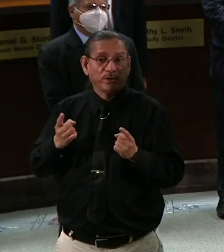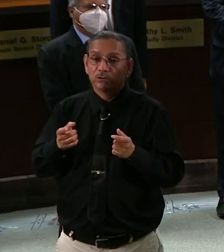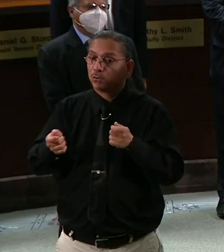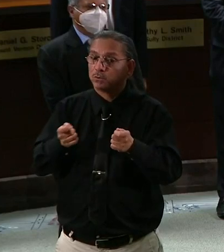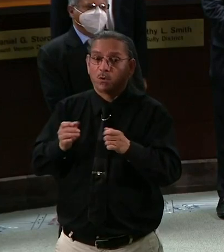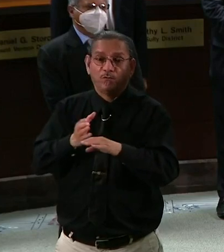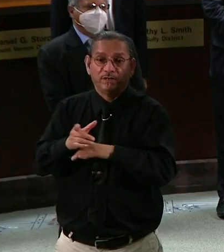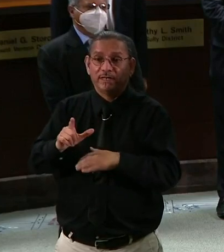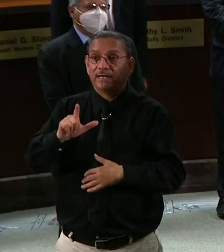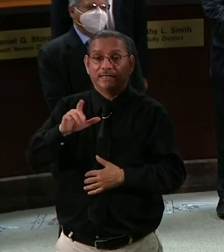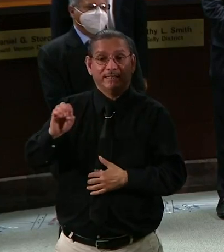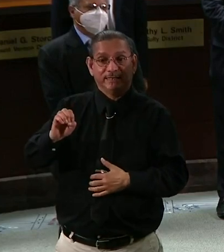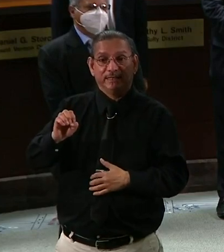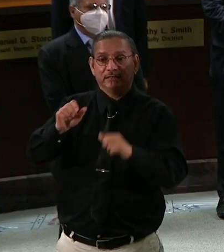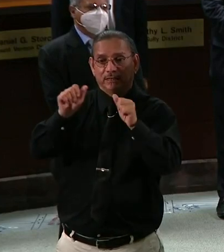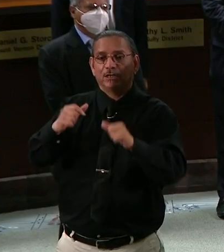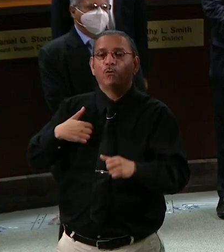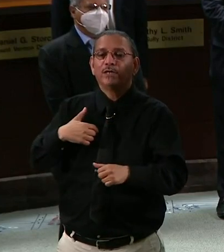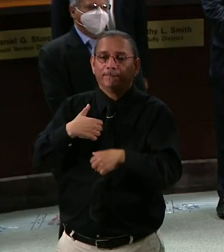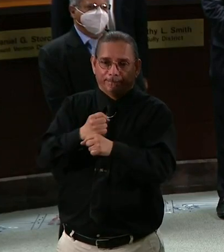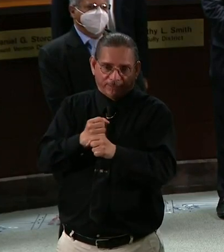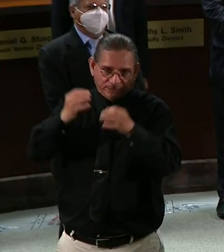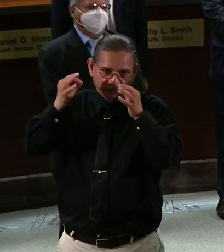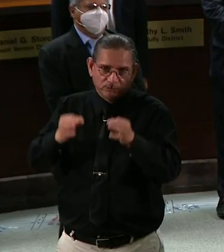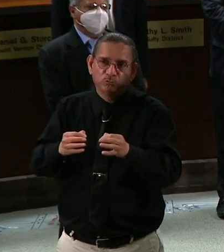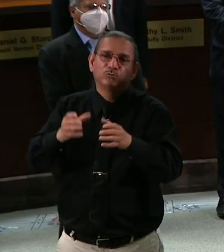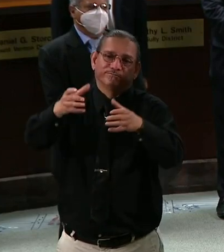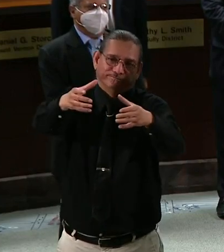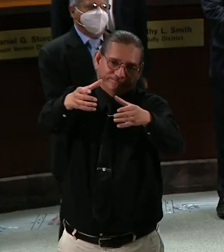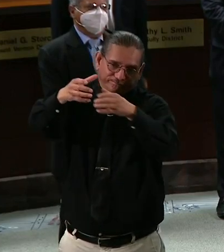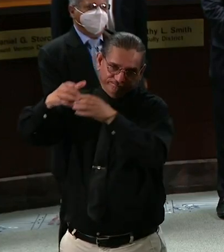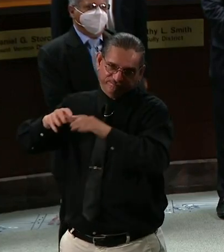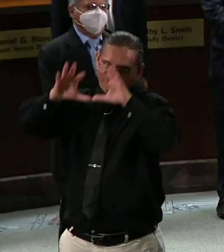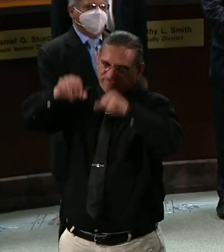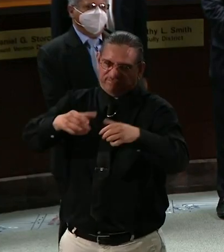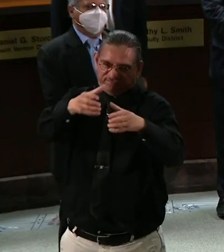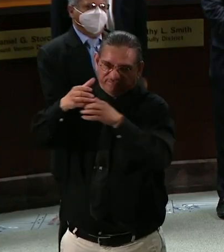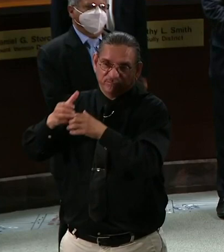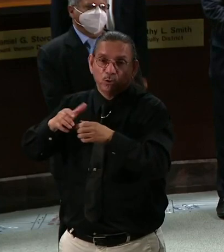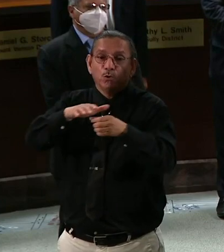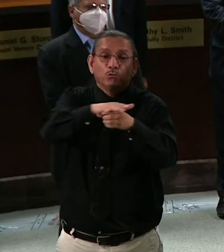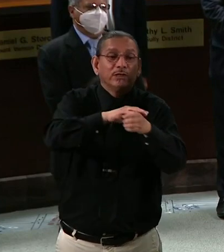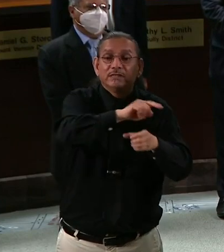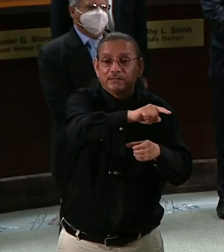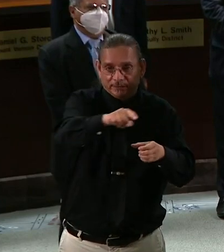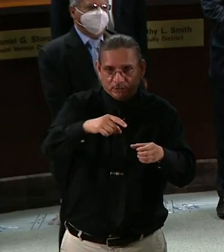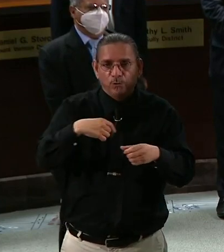OFFICE IS THE ROBERT E. LEE STATUTE WE MADE THE DECISION TO